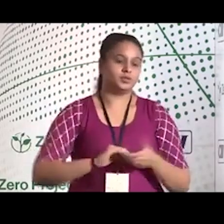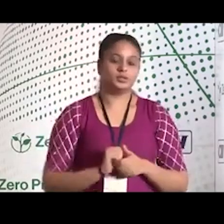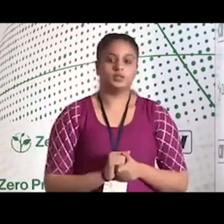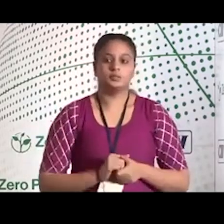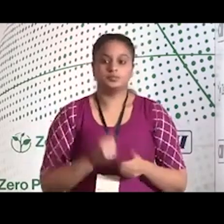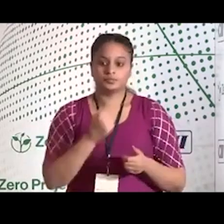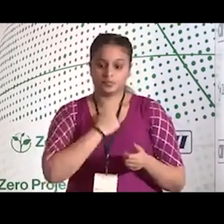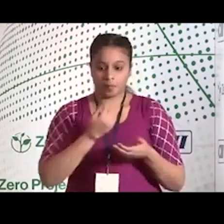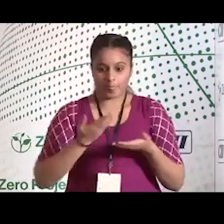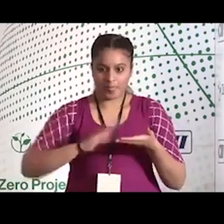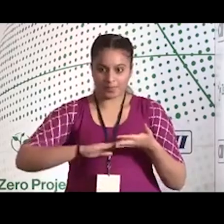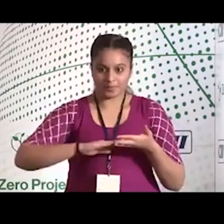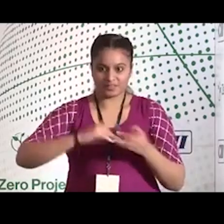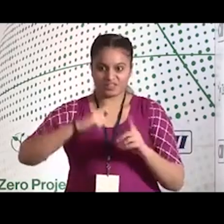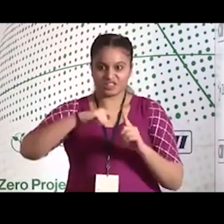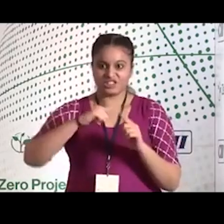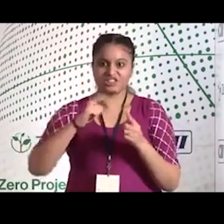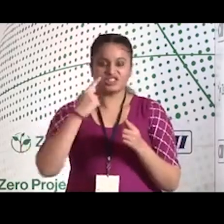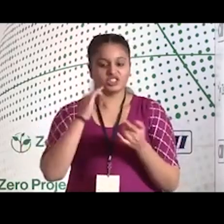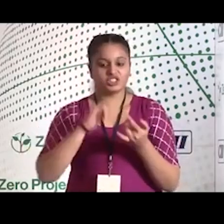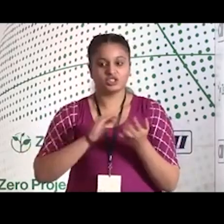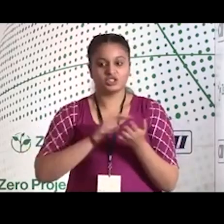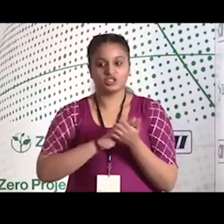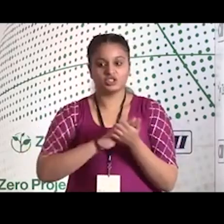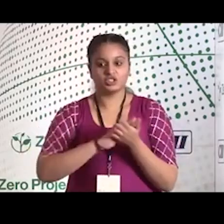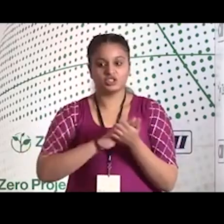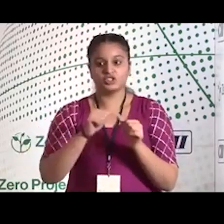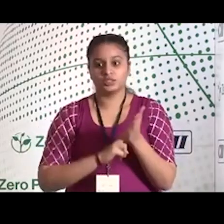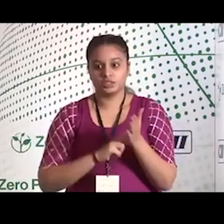they carry me to Lisbon Police.